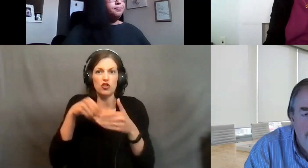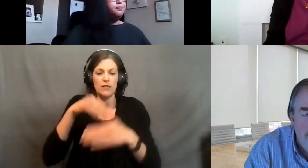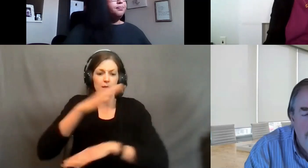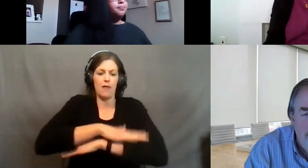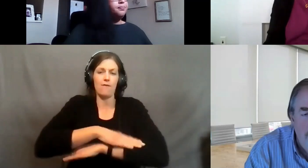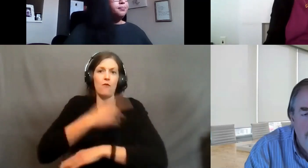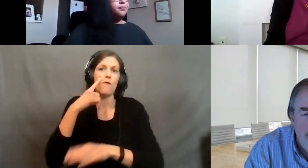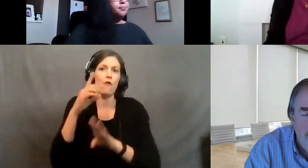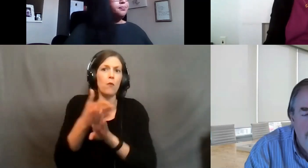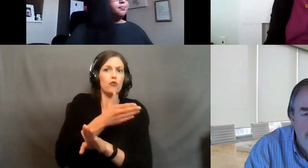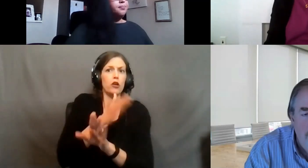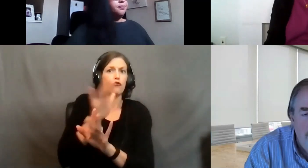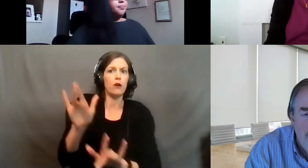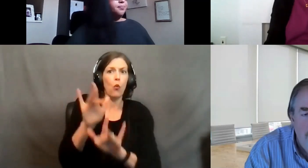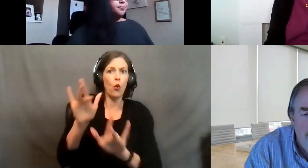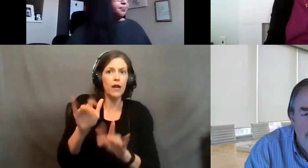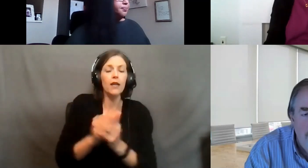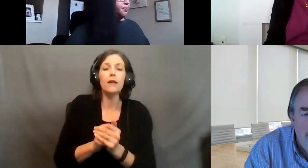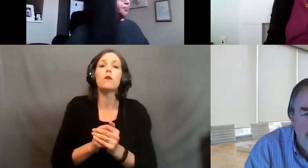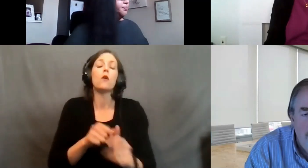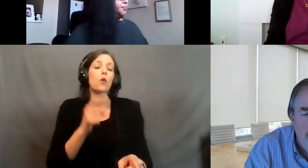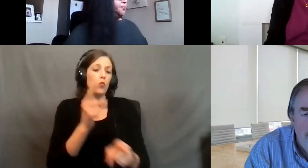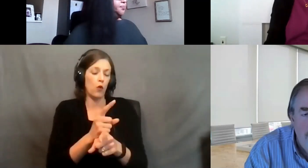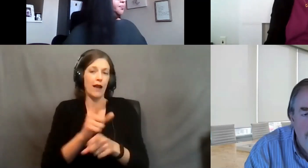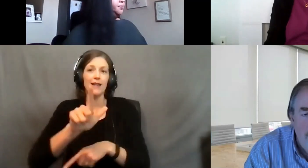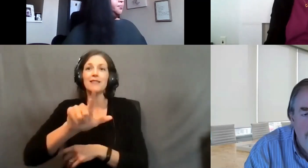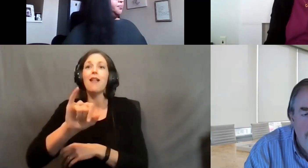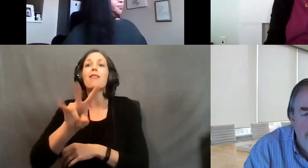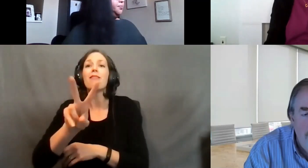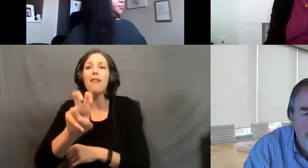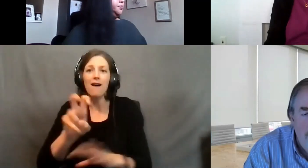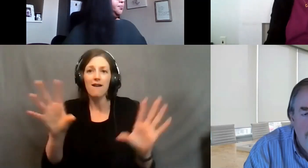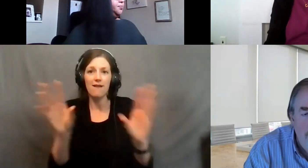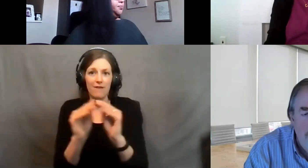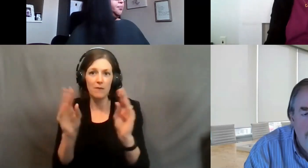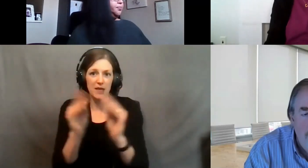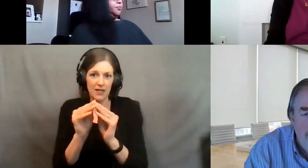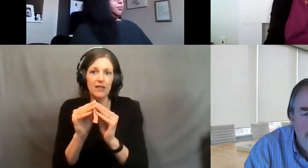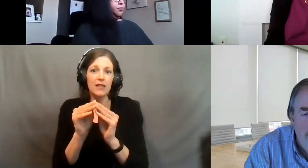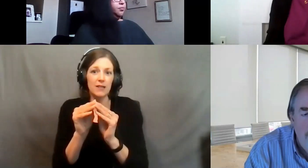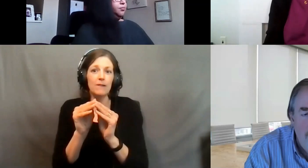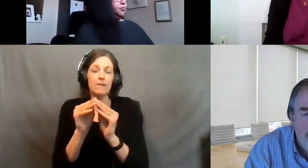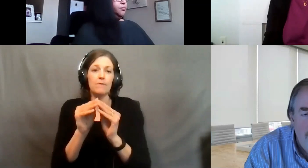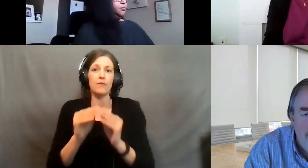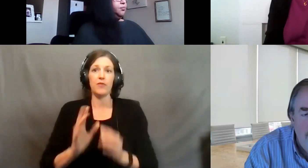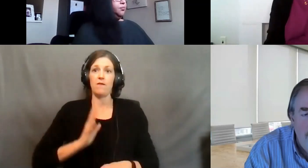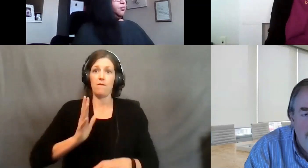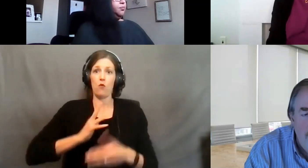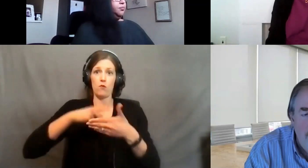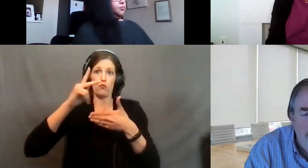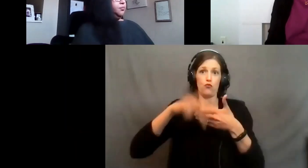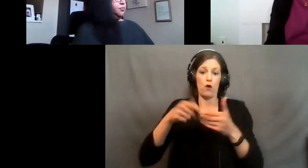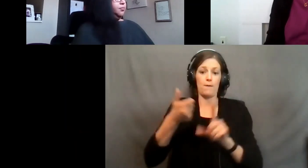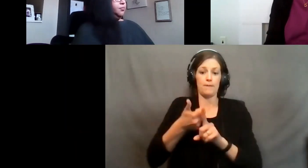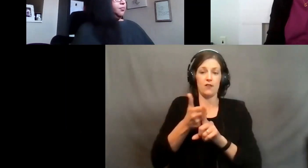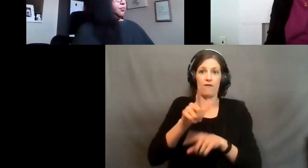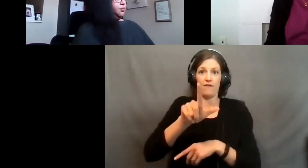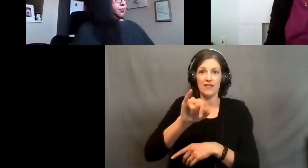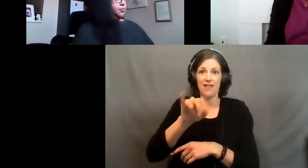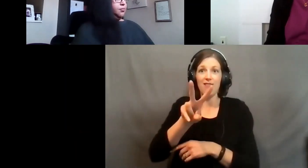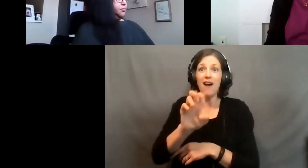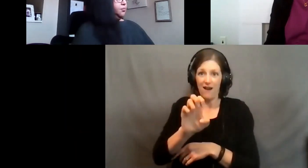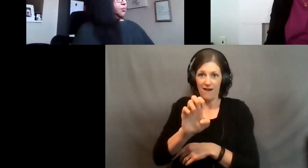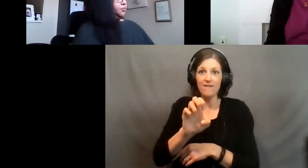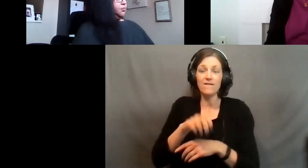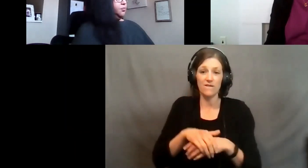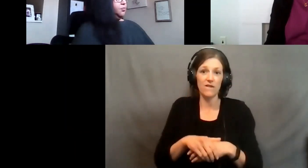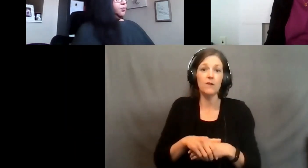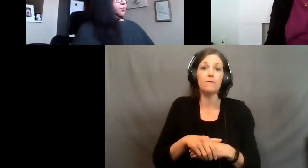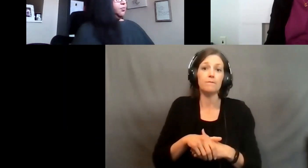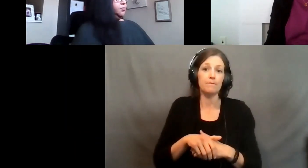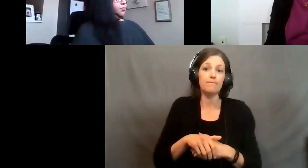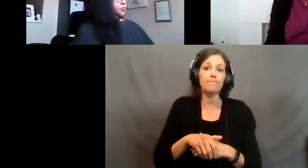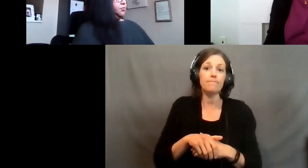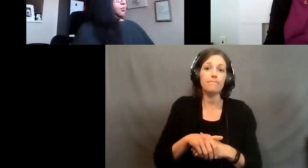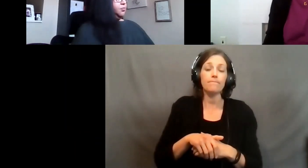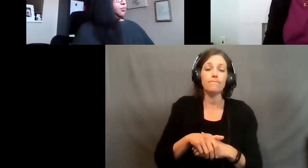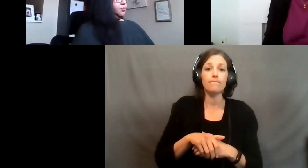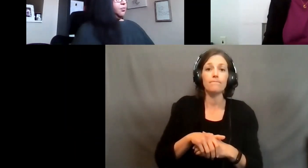Is a live meeting. 13:02:23 It will be recorded